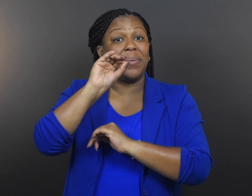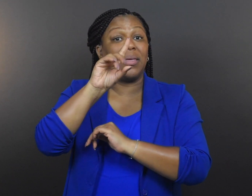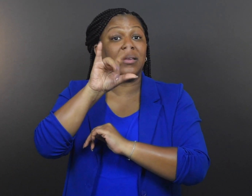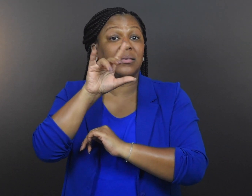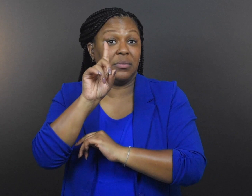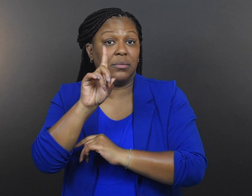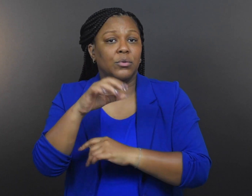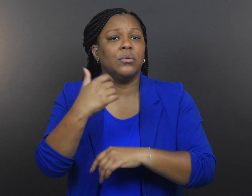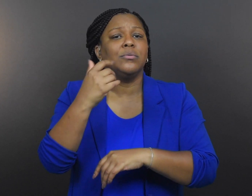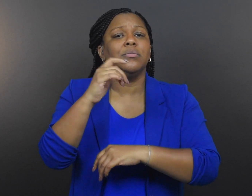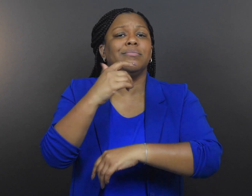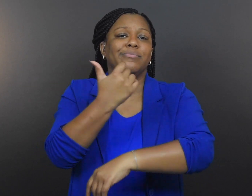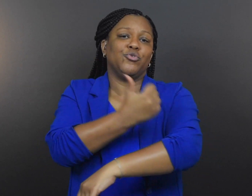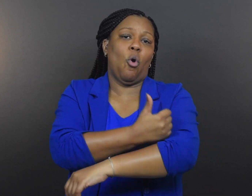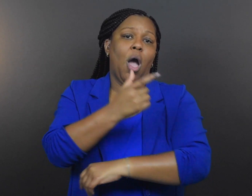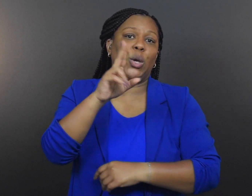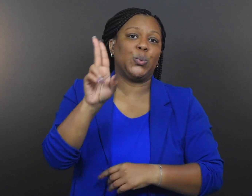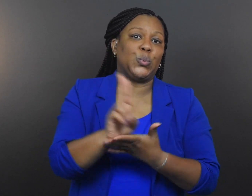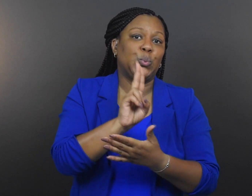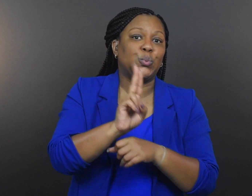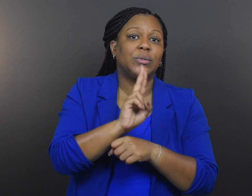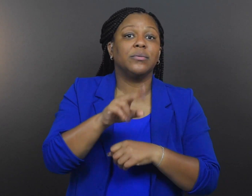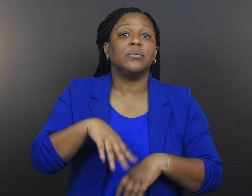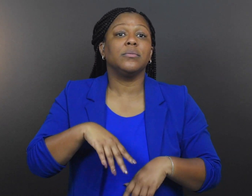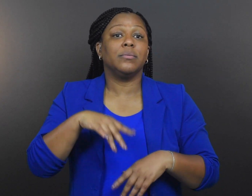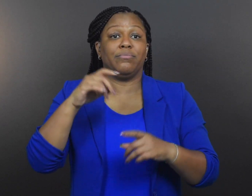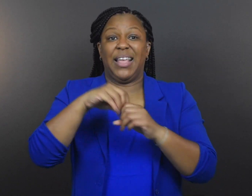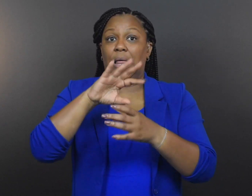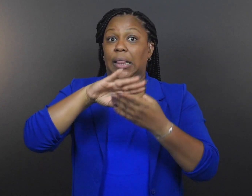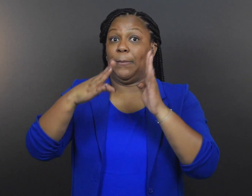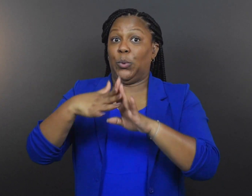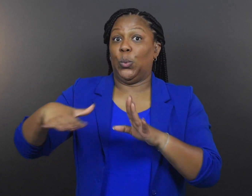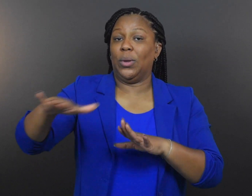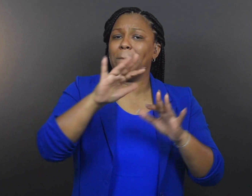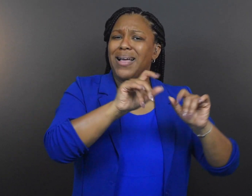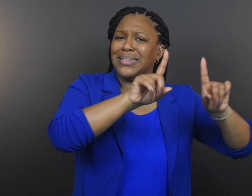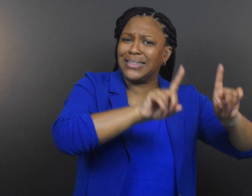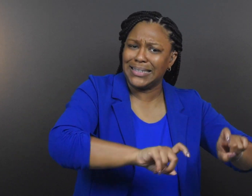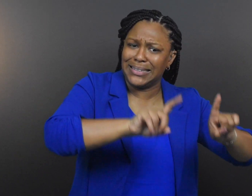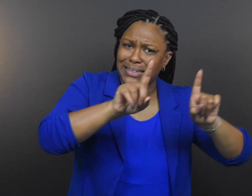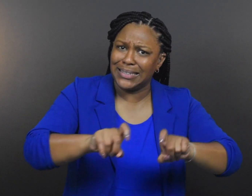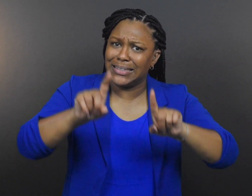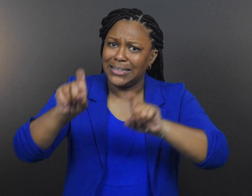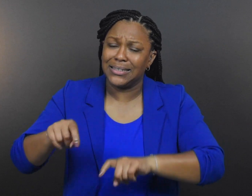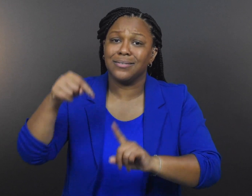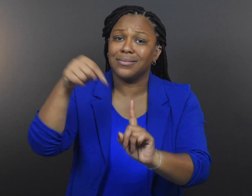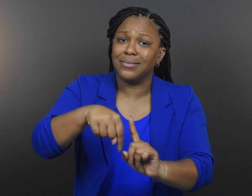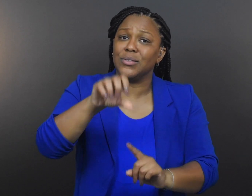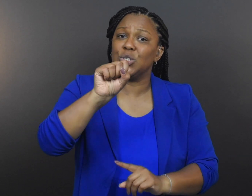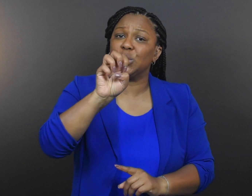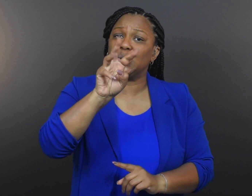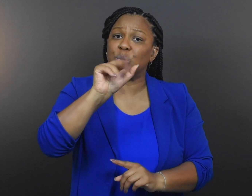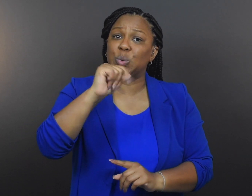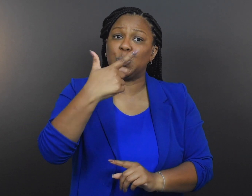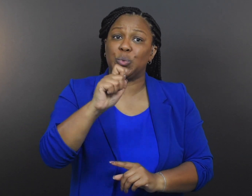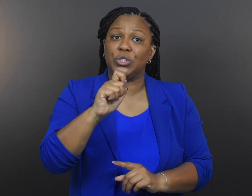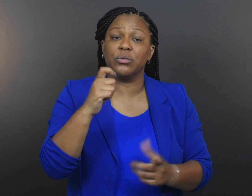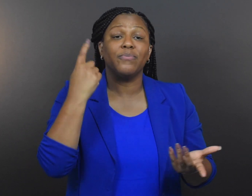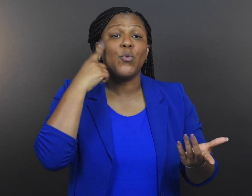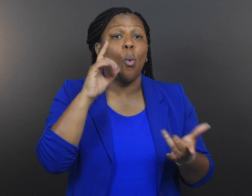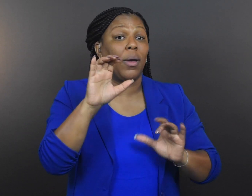use in a community by testing sewage for chemicals left behind after the body digests those drugs.